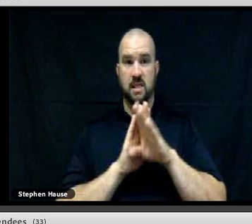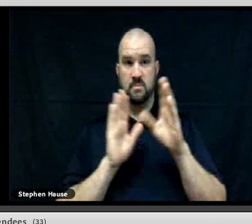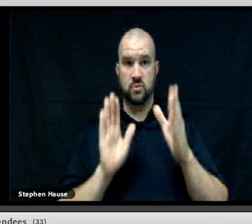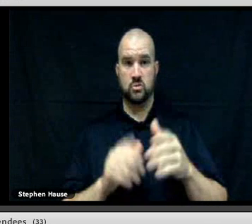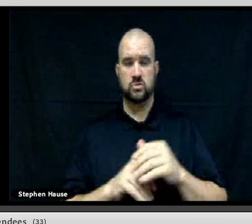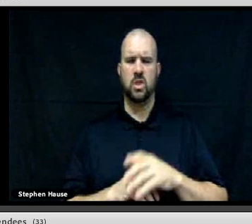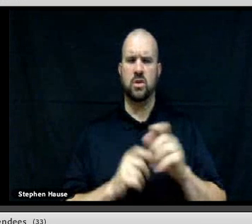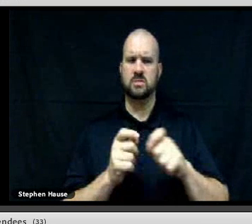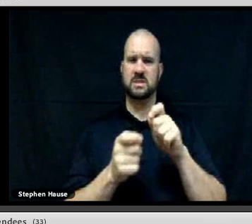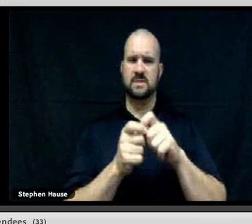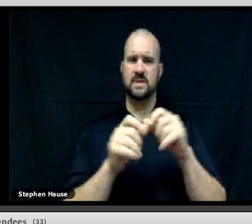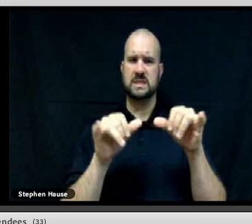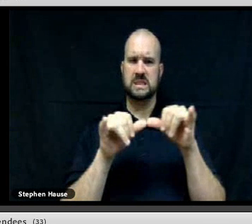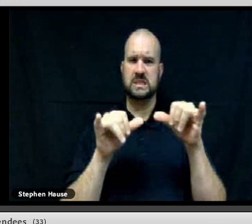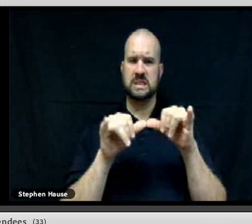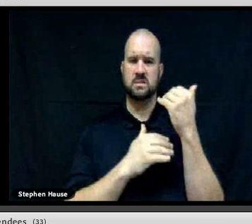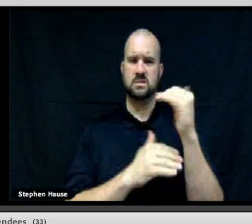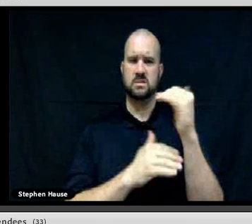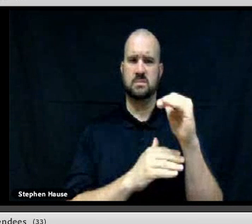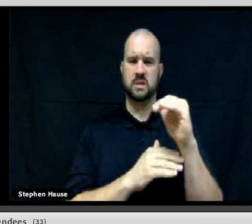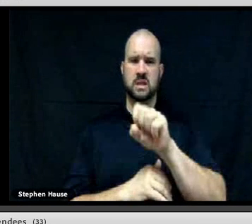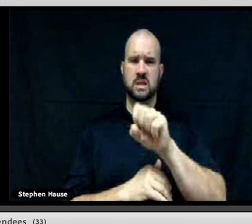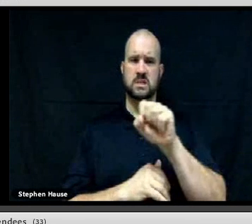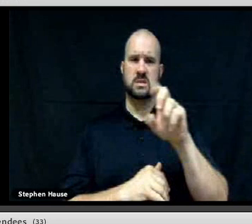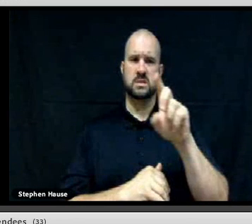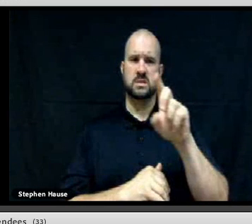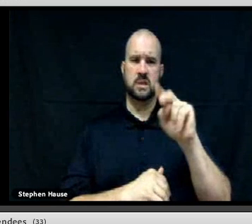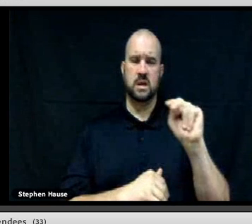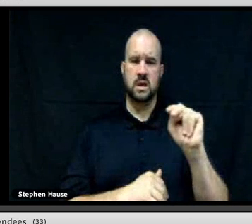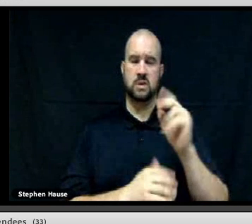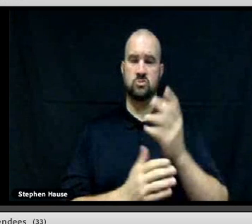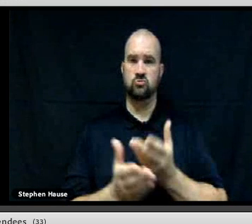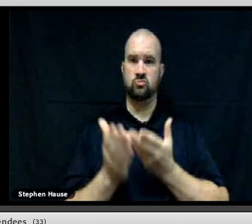is recommending for those thumbnails? Zayas-Ruiz: No, not at this time.